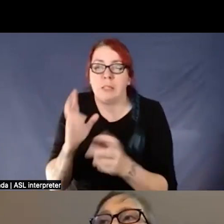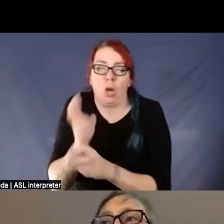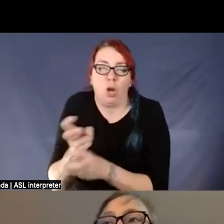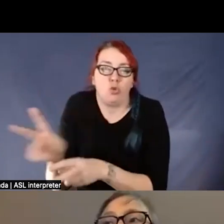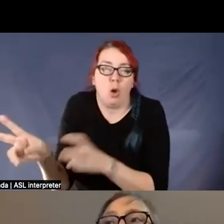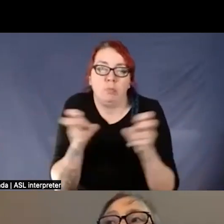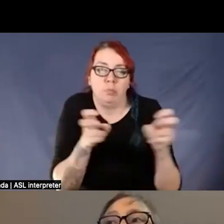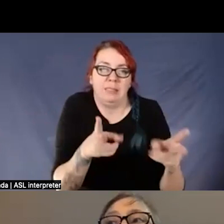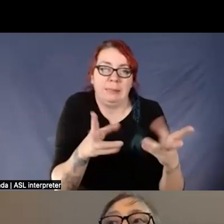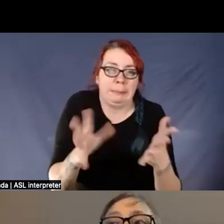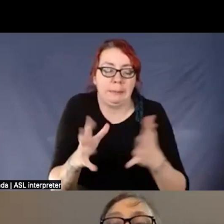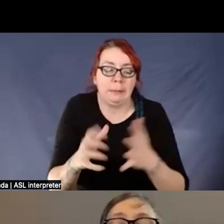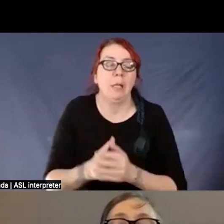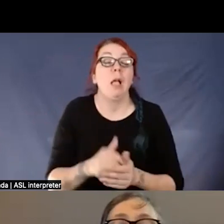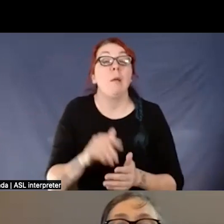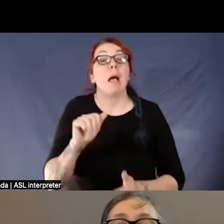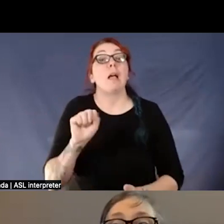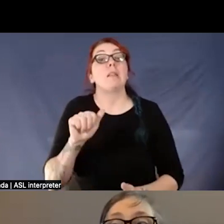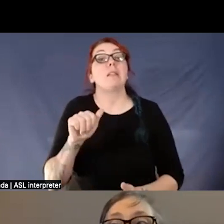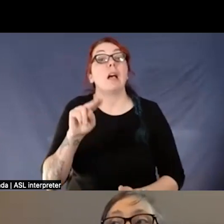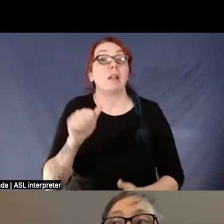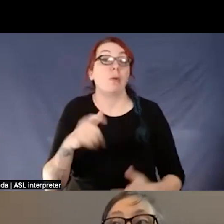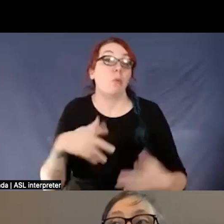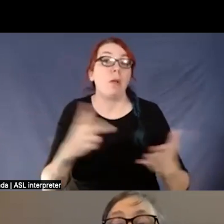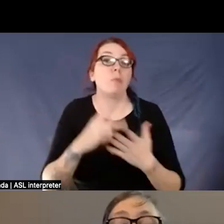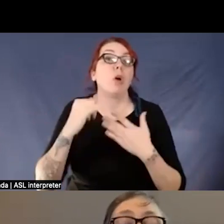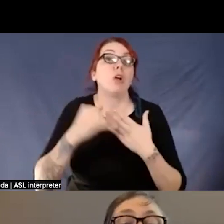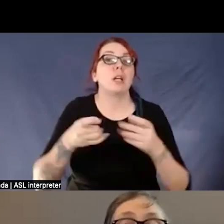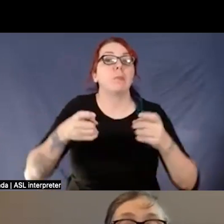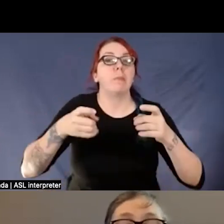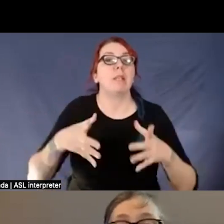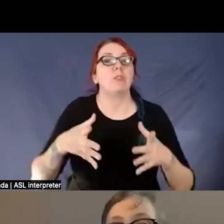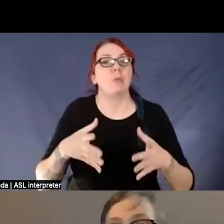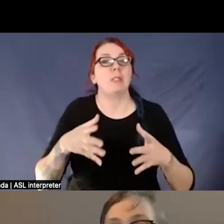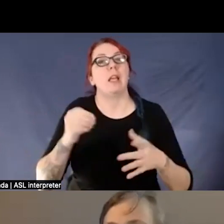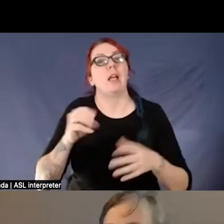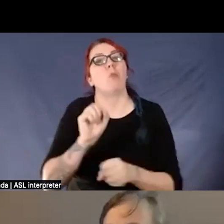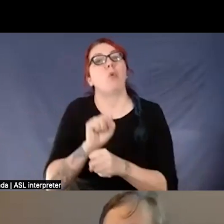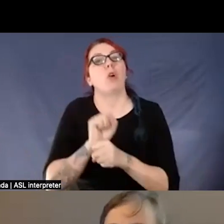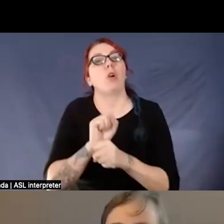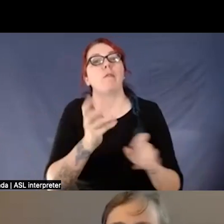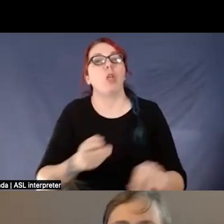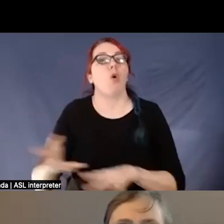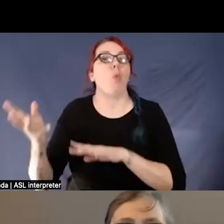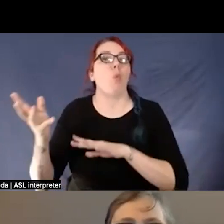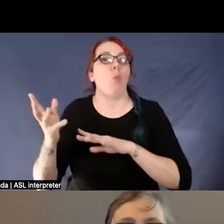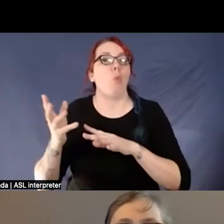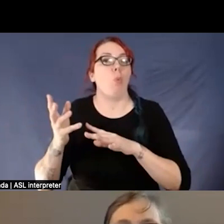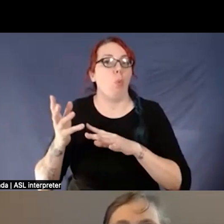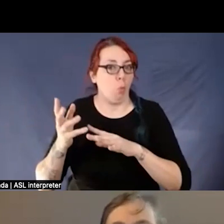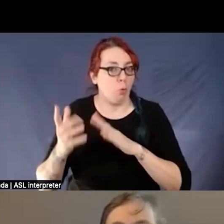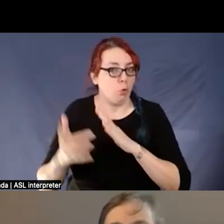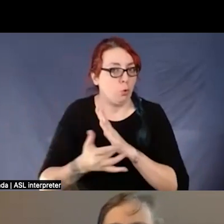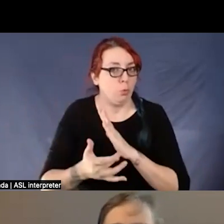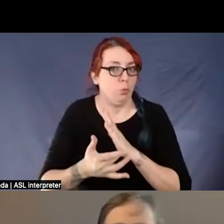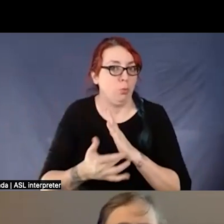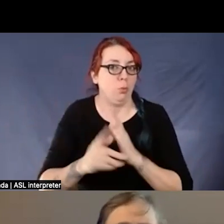Asana is a project management and workflow management tool. Actually,